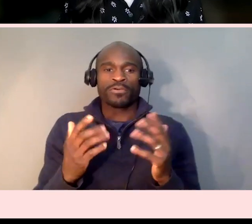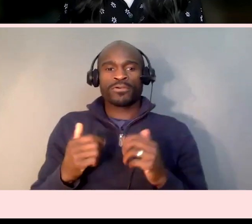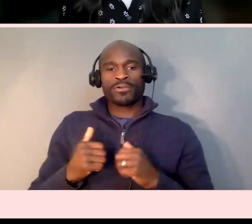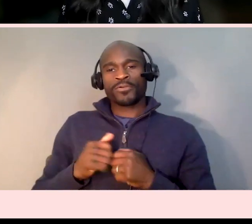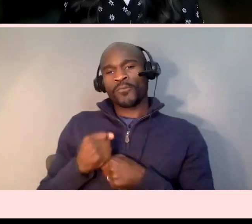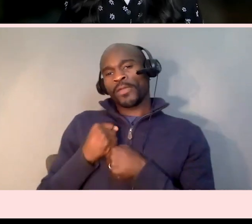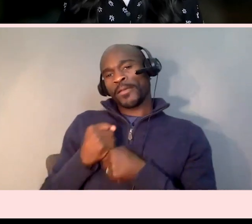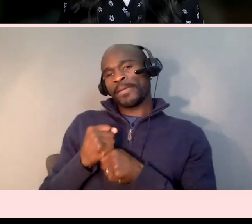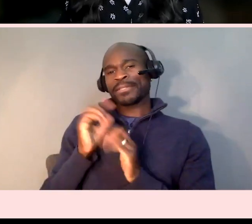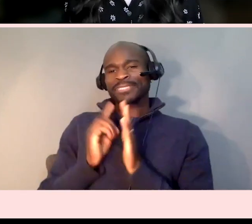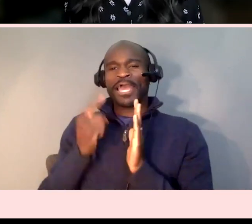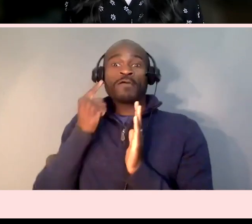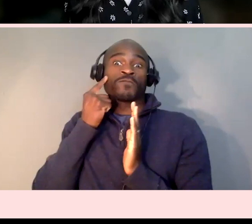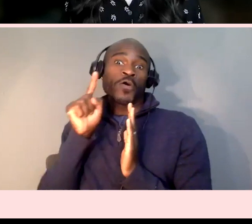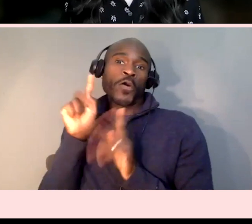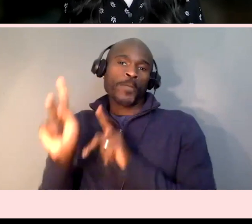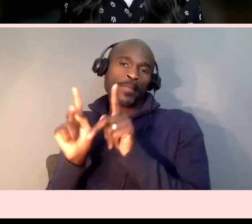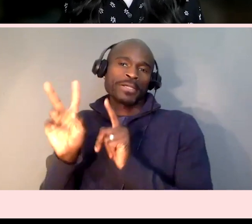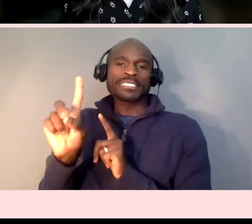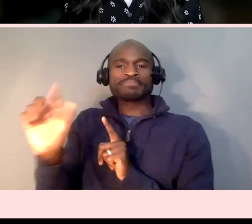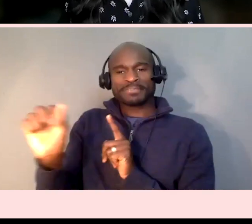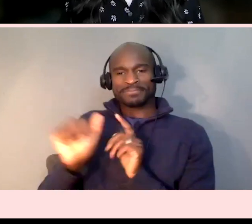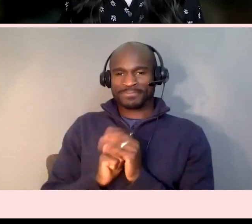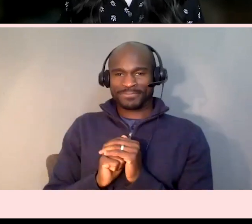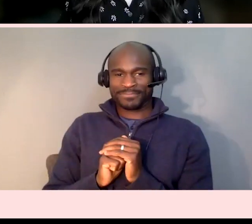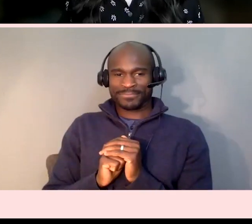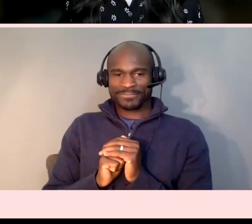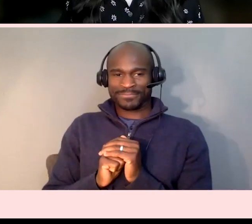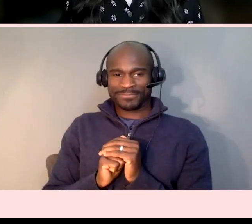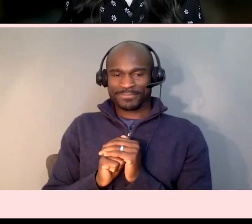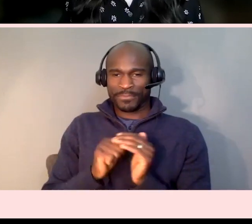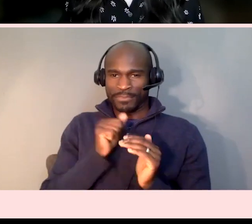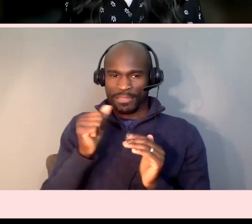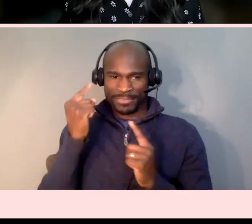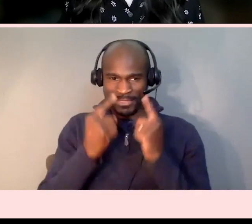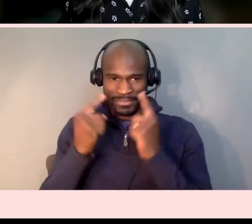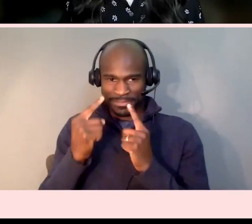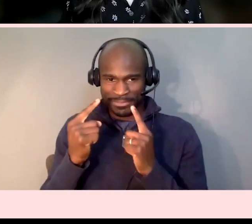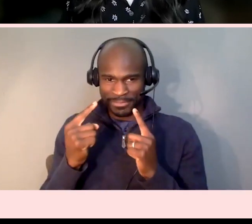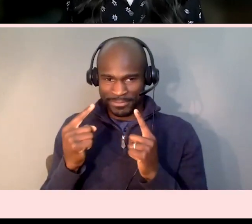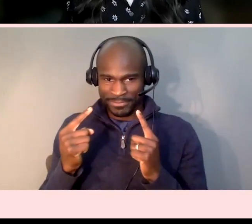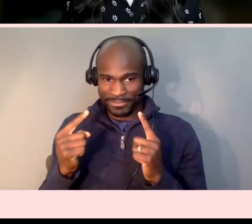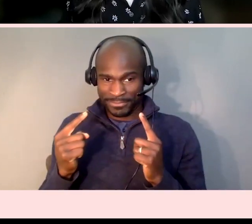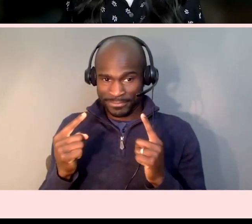with disabilities rather than considering that people with disabilities could be doing design